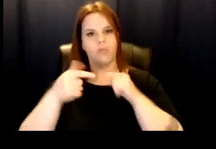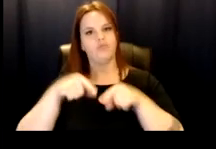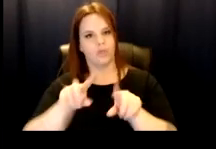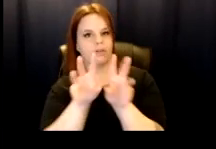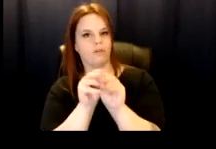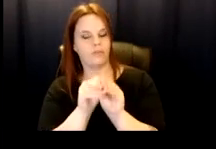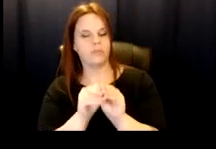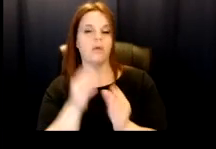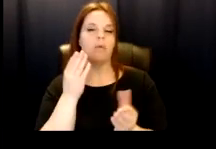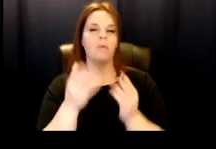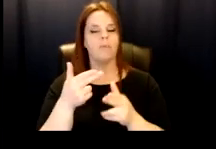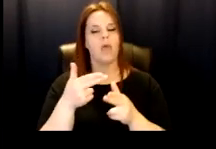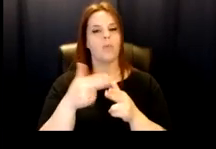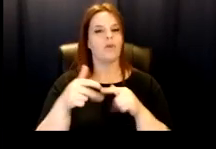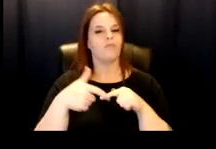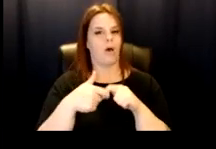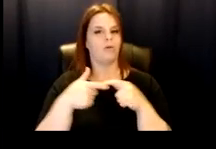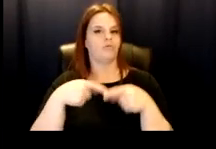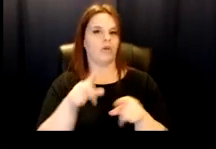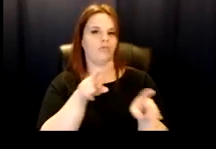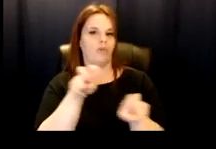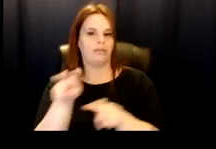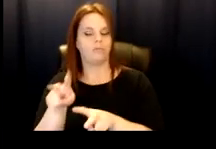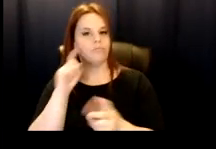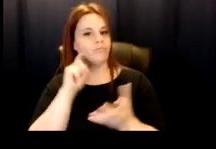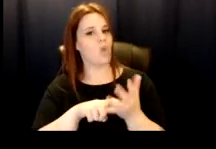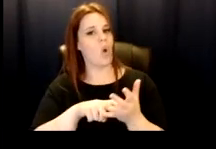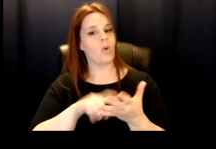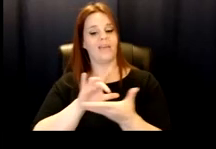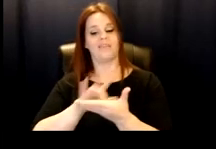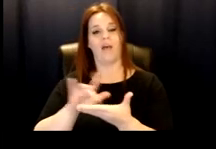may be a brief pause during transition. Note, tablet and phone options for viewing the video